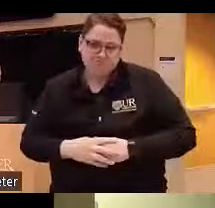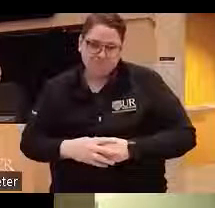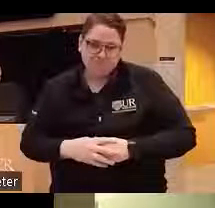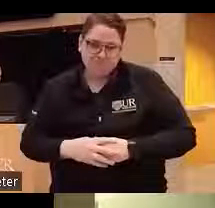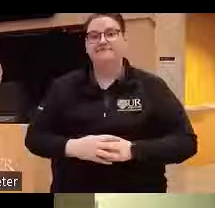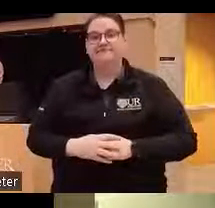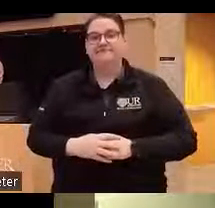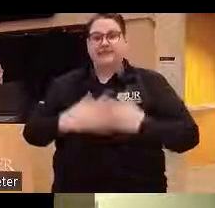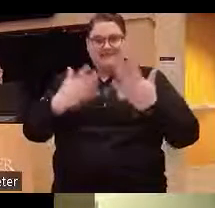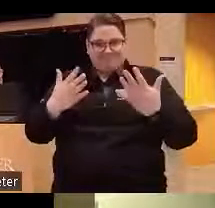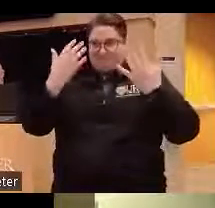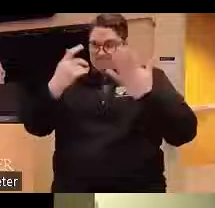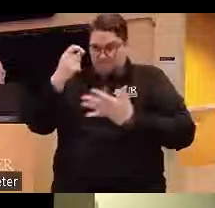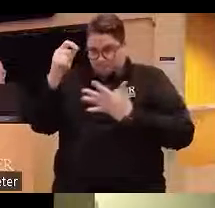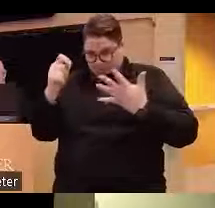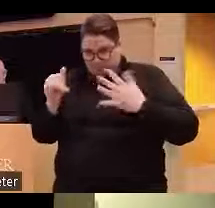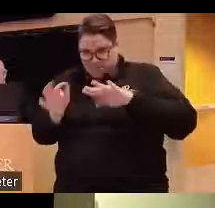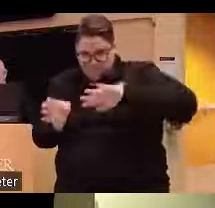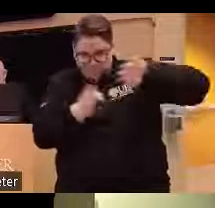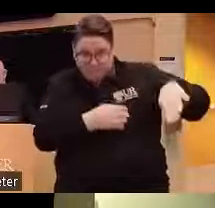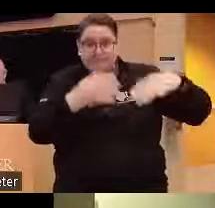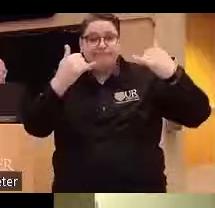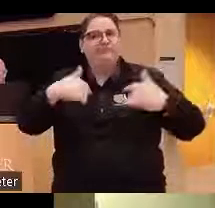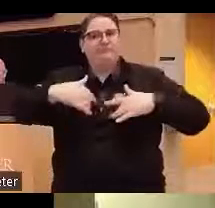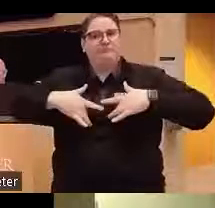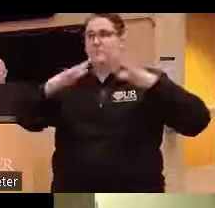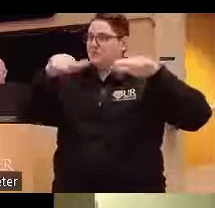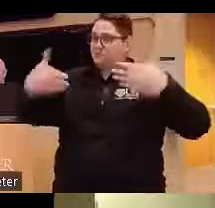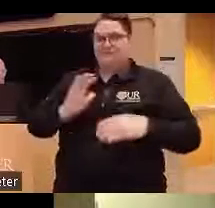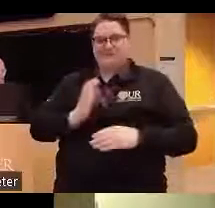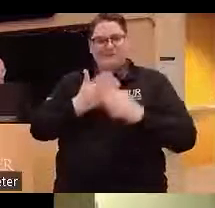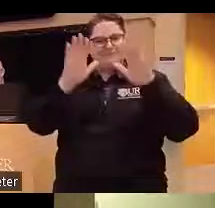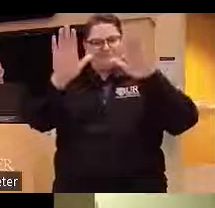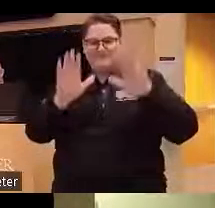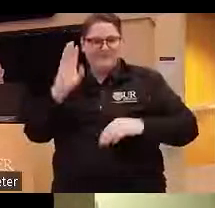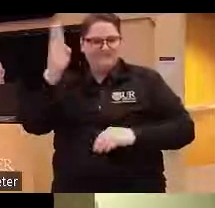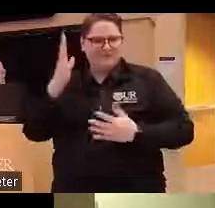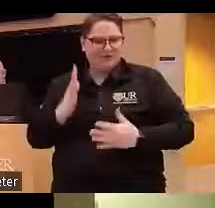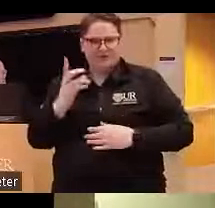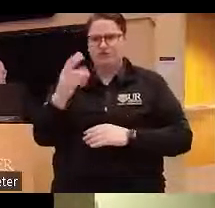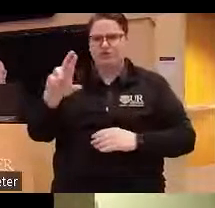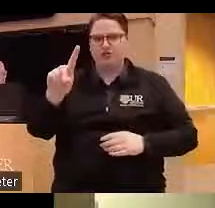now it's really my great pleasure to introduce today's speaker who is Dr Dolores malespina